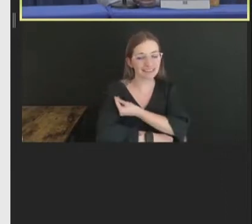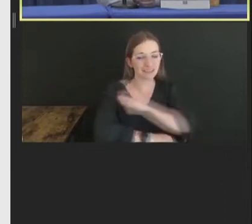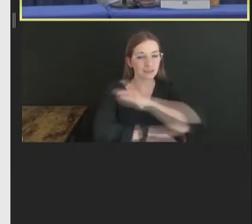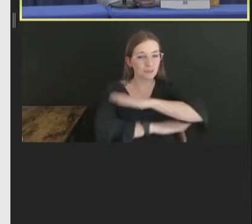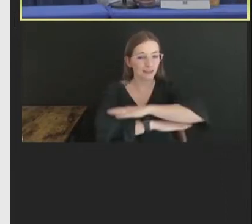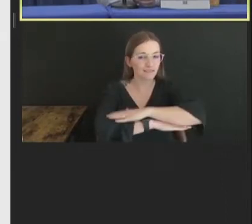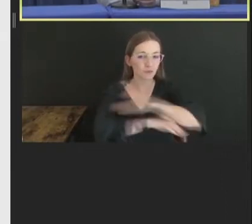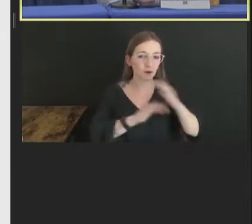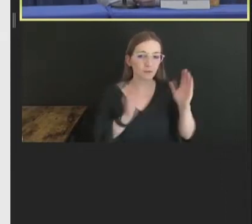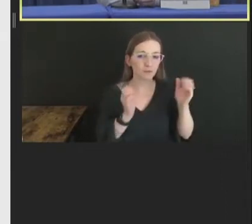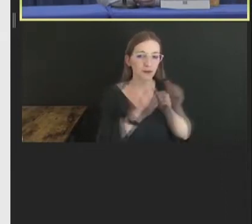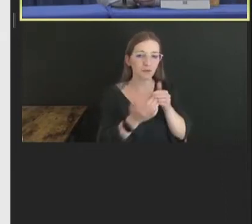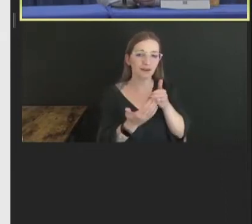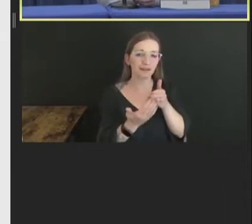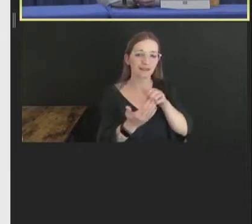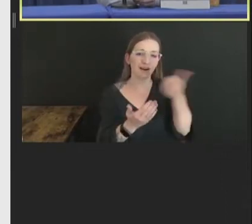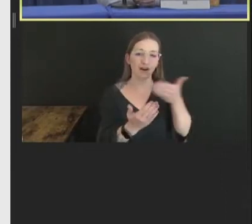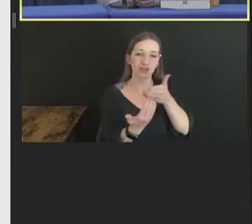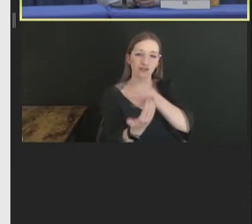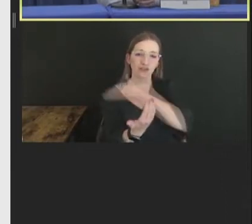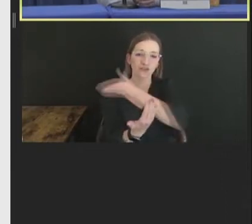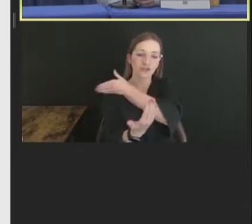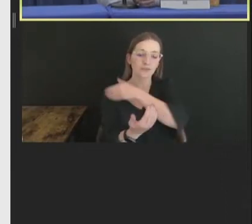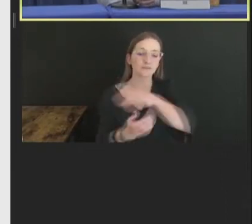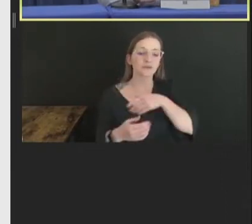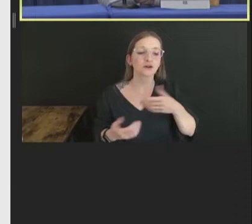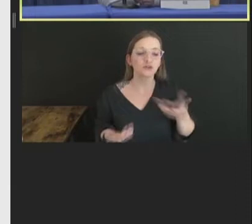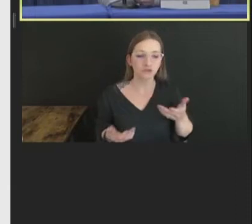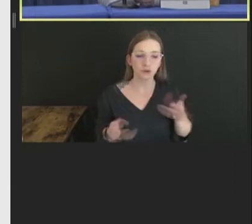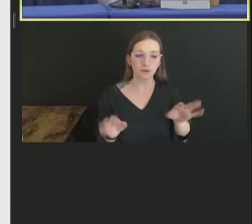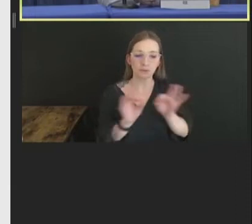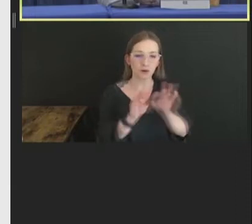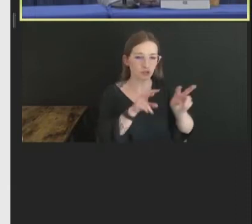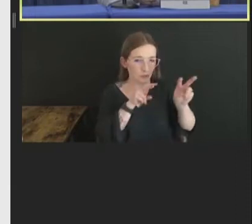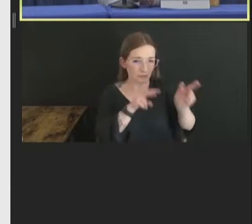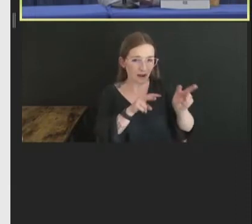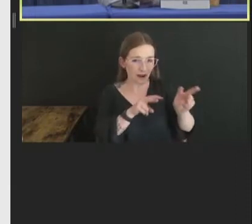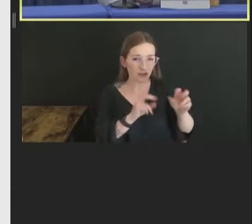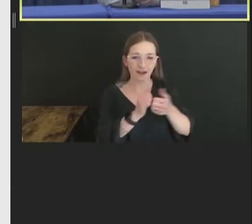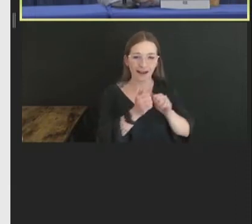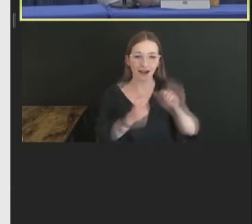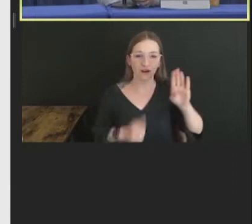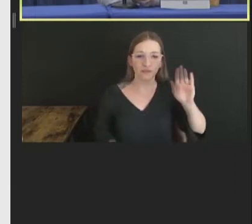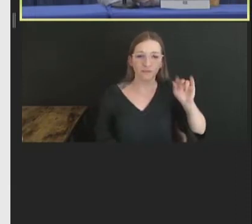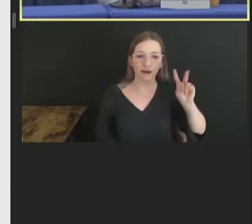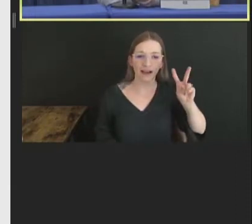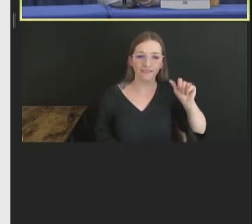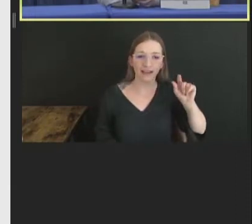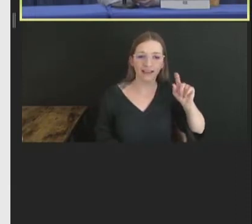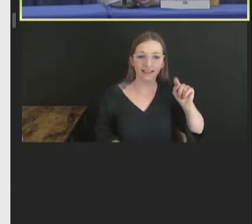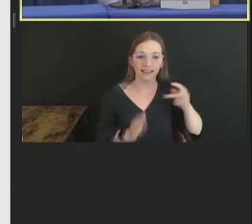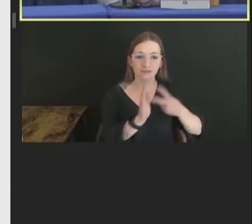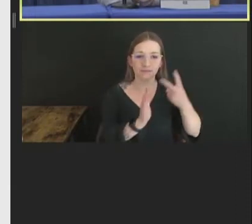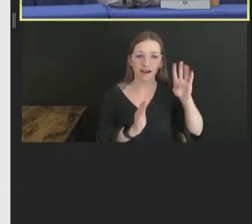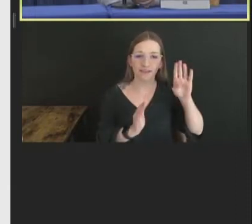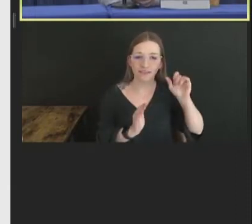monitor for how these bivalent responses have induced those long-term antibodies levels and